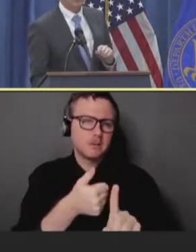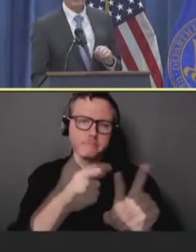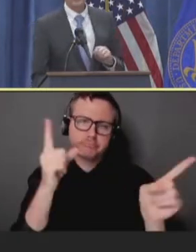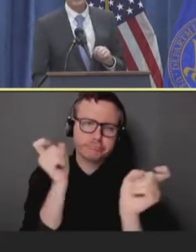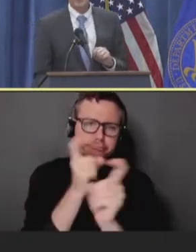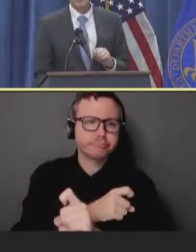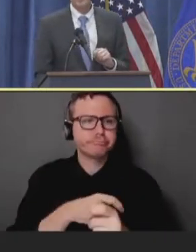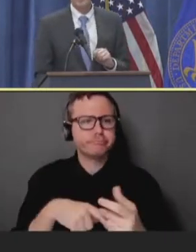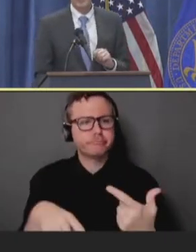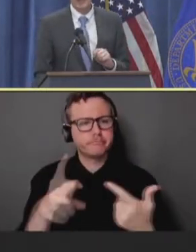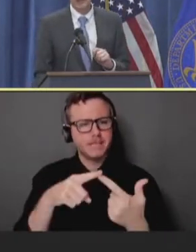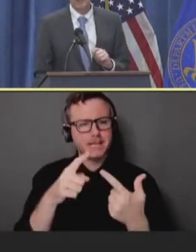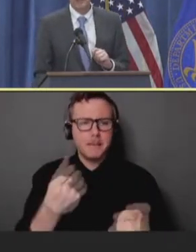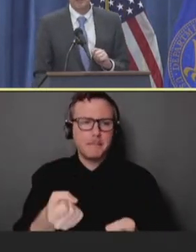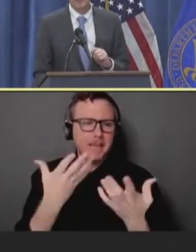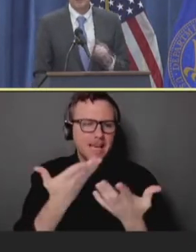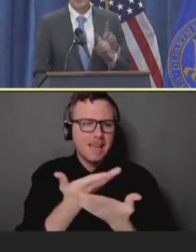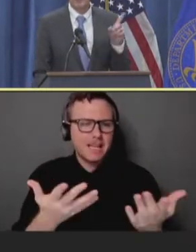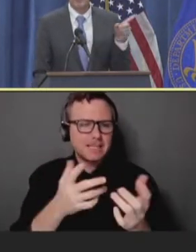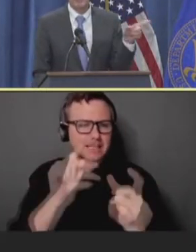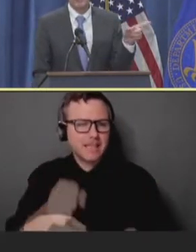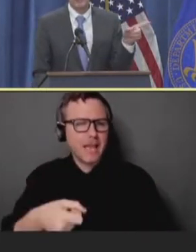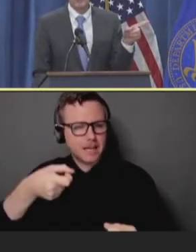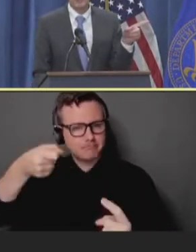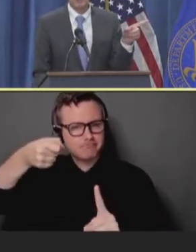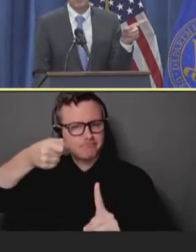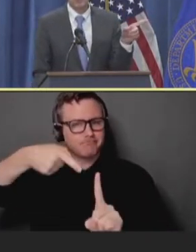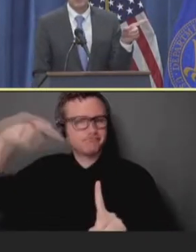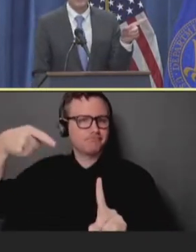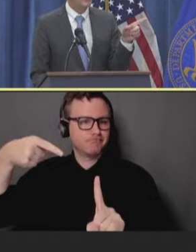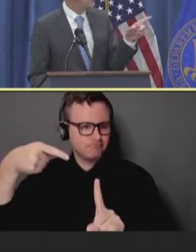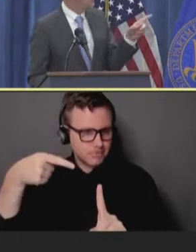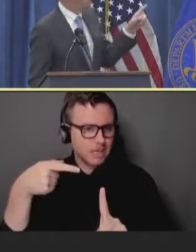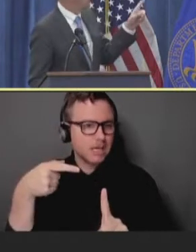Multiple items that activate the immune system make Alzheimer's worse.